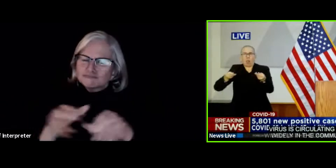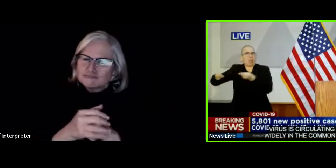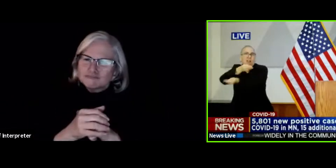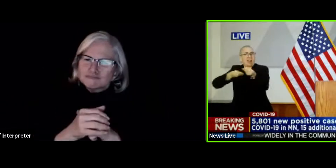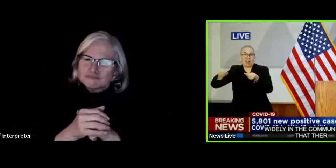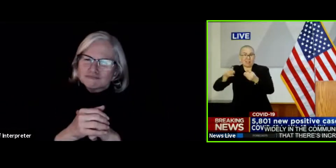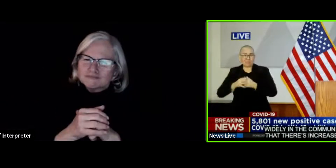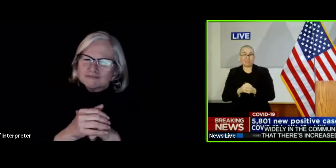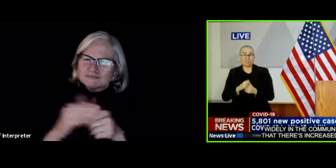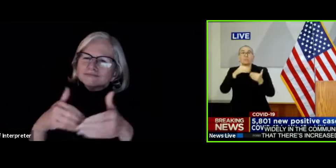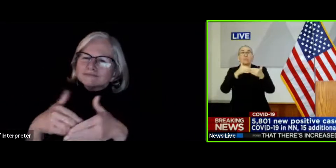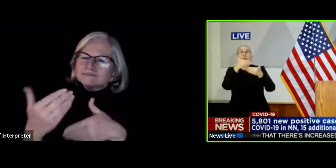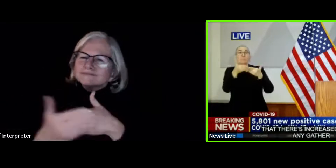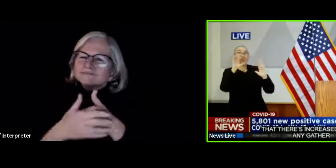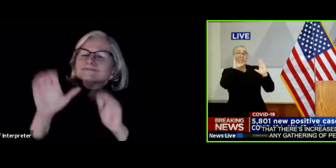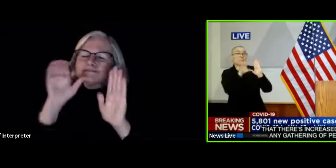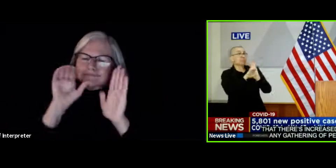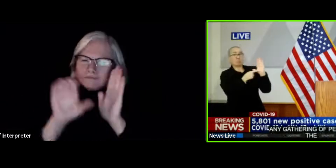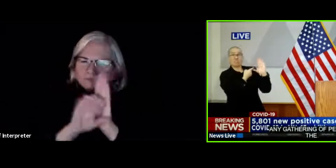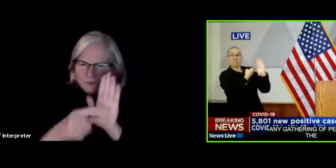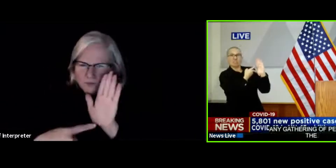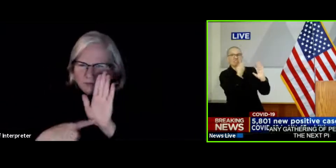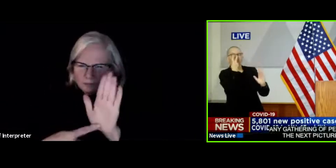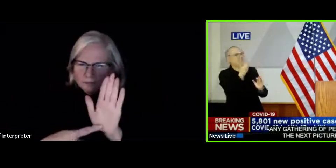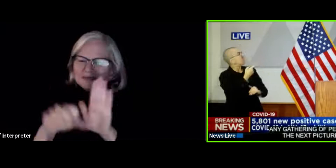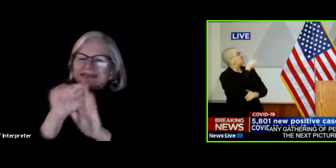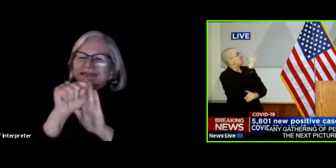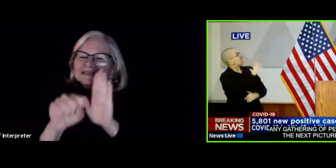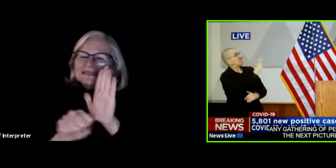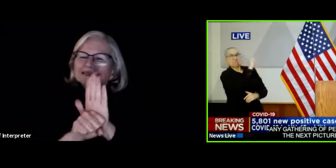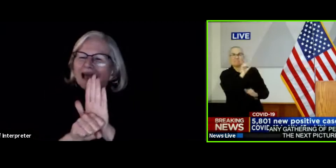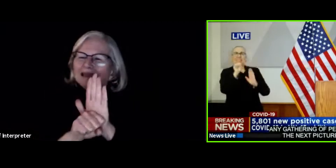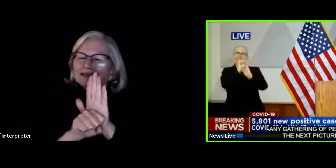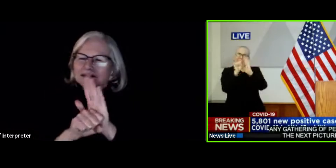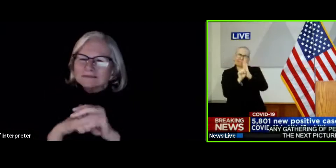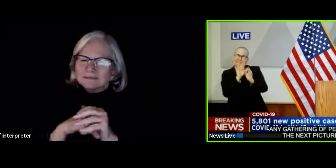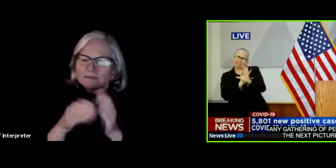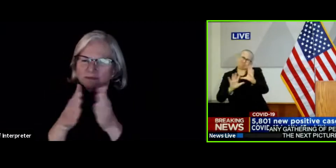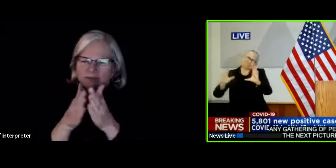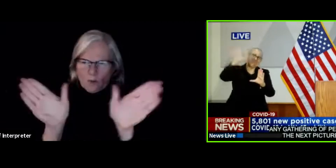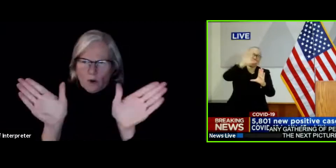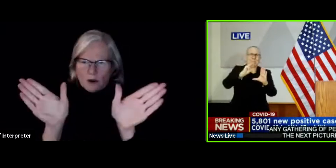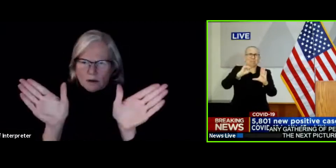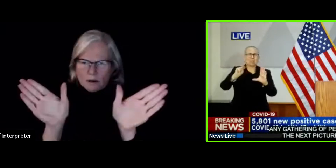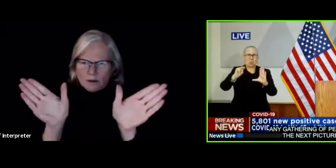PHENOMENON. THIS VIRUS IS IN EVERY SINGLE COUNTY, EVERY CORNER OF OUR STATE.